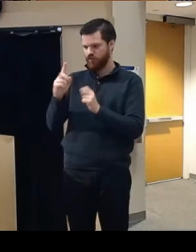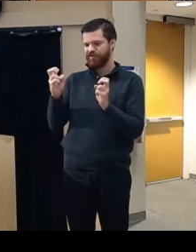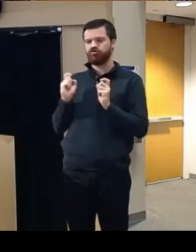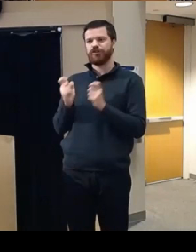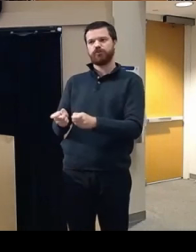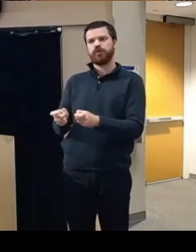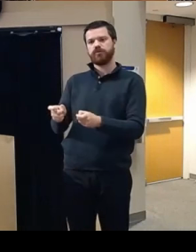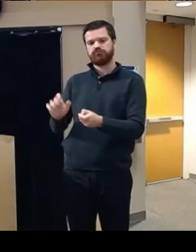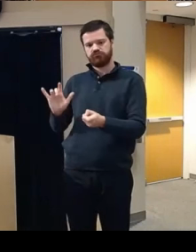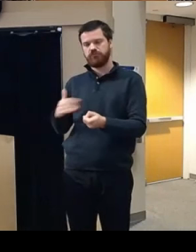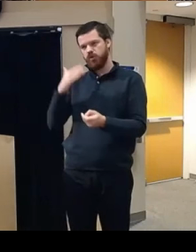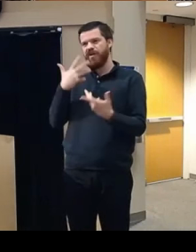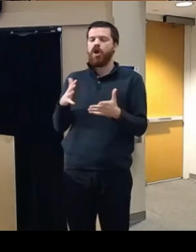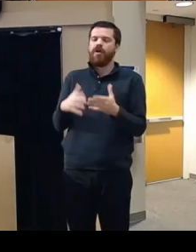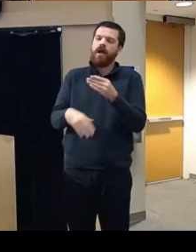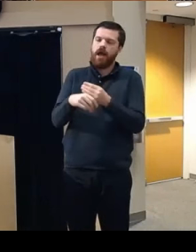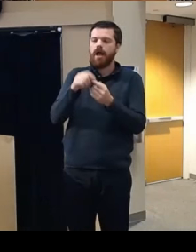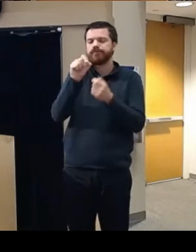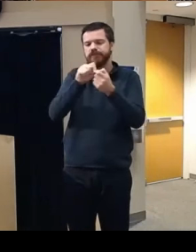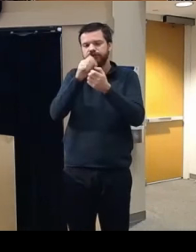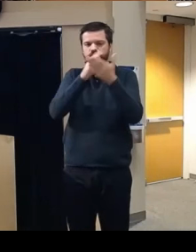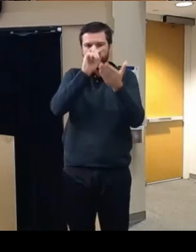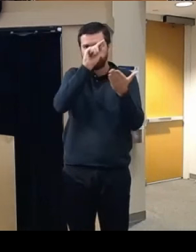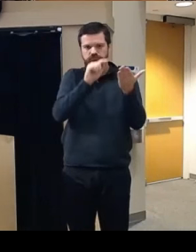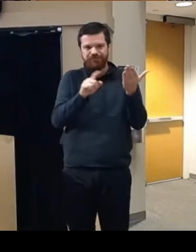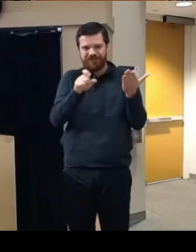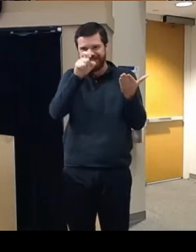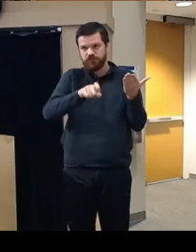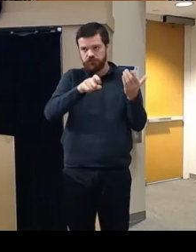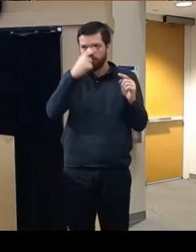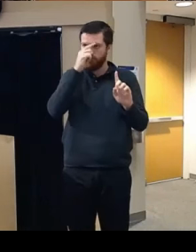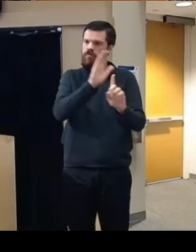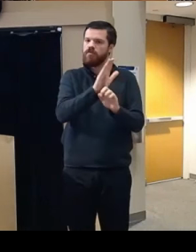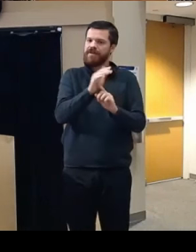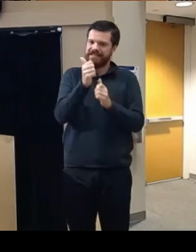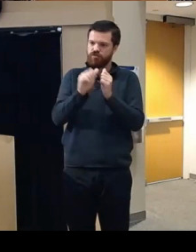because I know I've added all of the components um that are necessary for each person in this